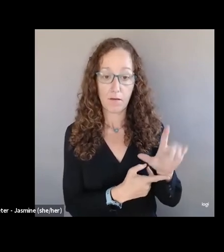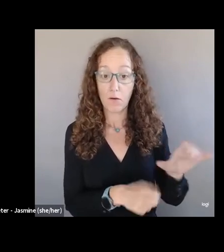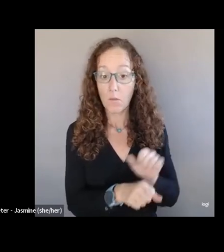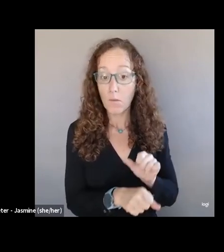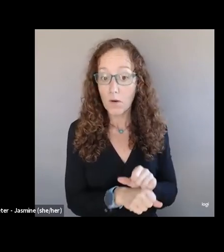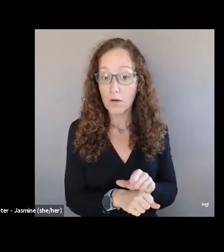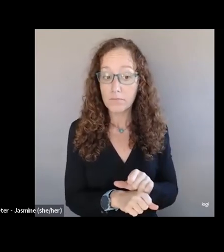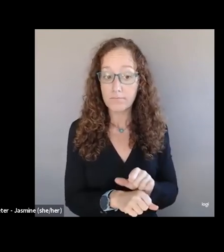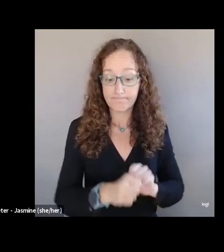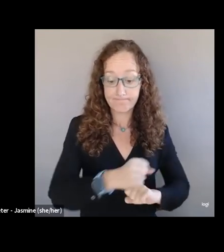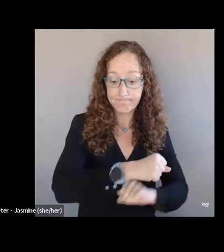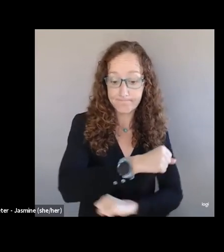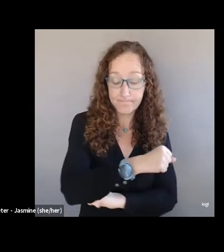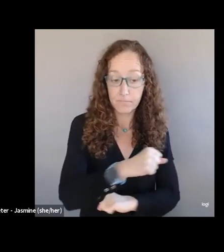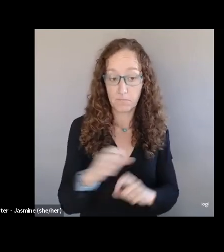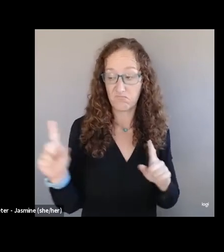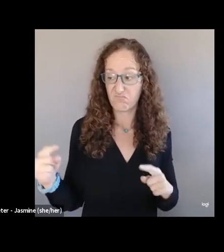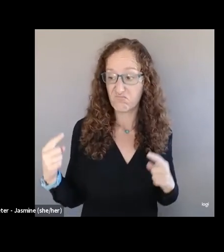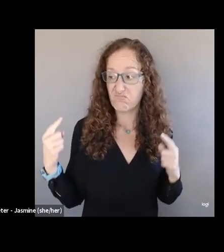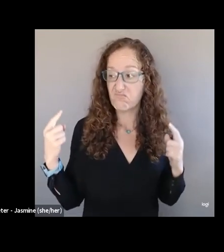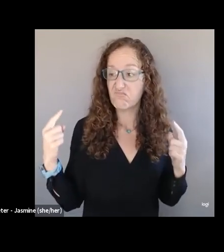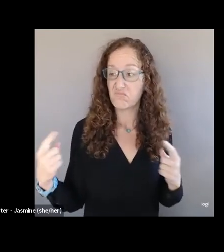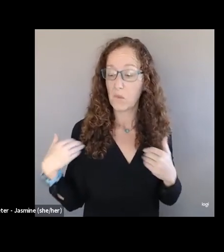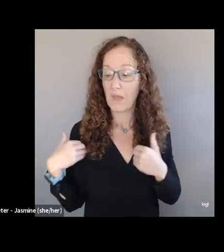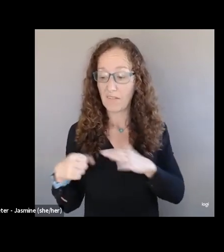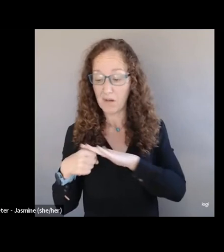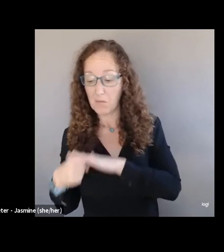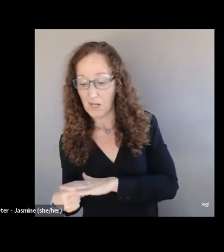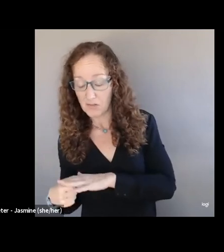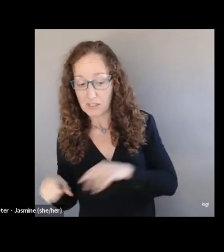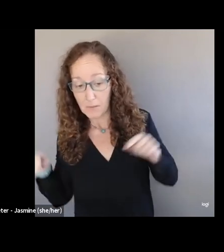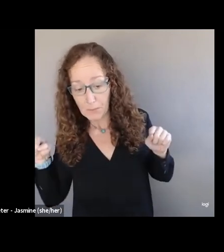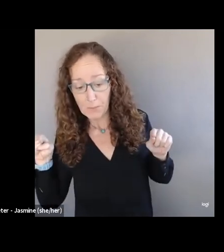oppression has existed, so have freedom struggles. She has a